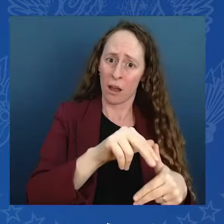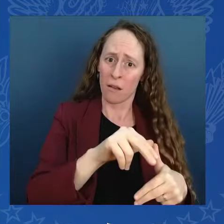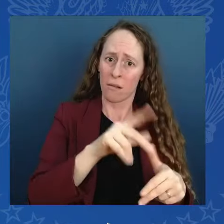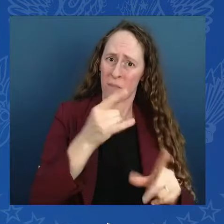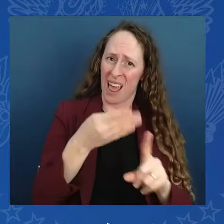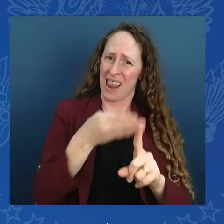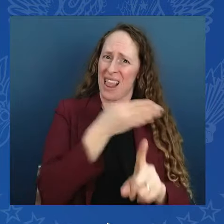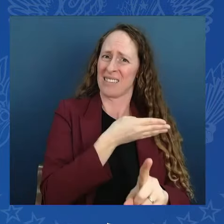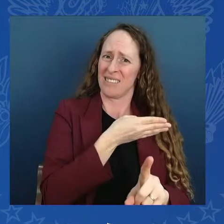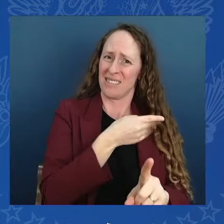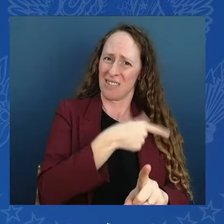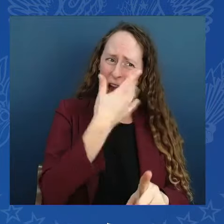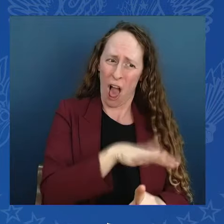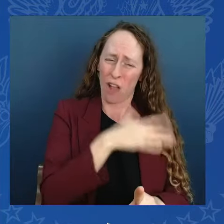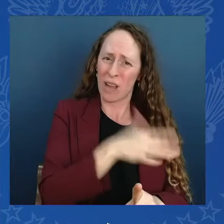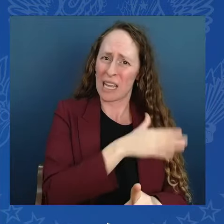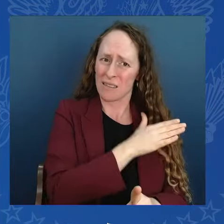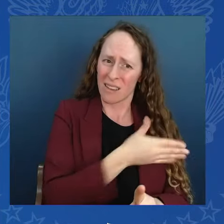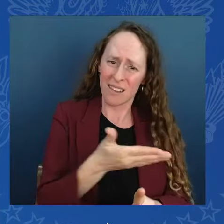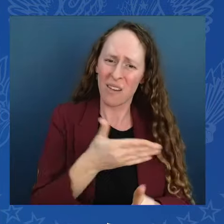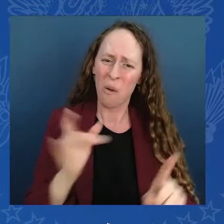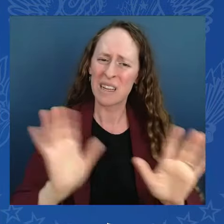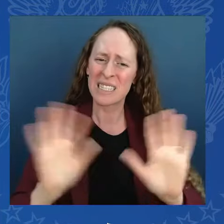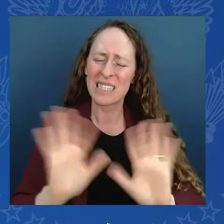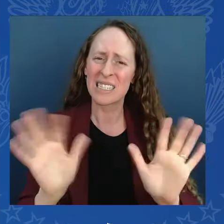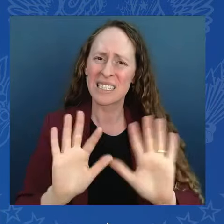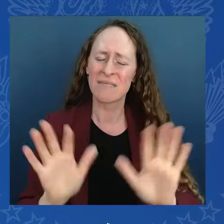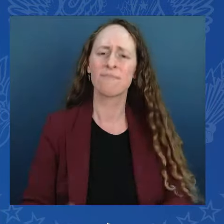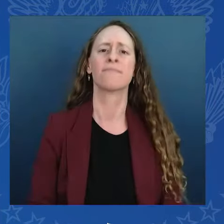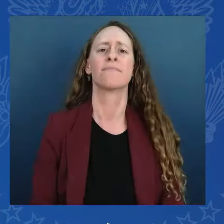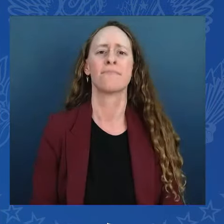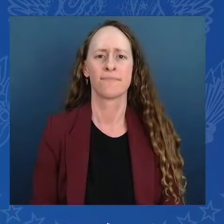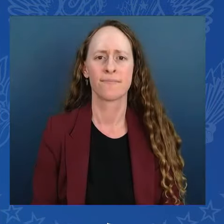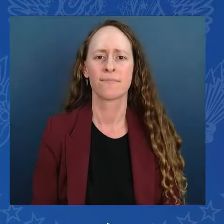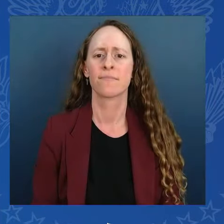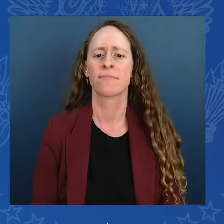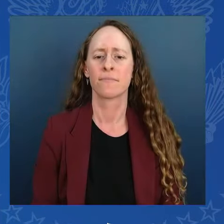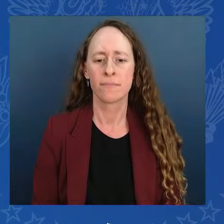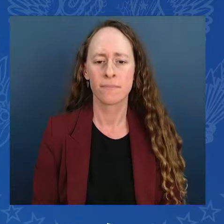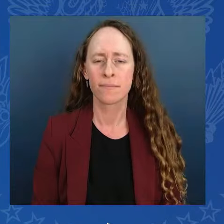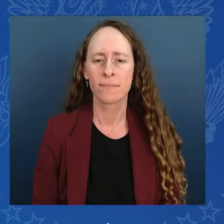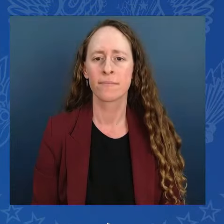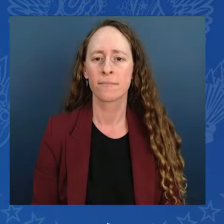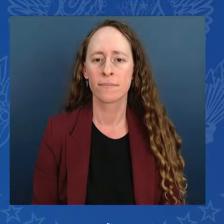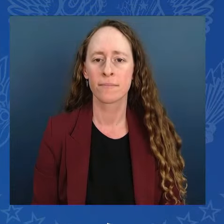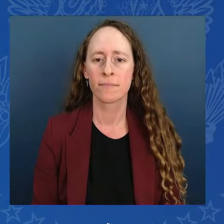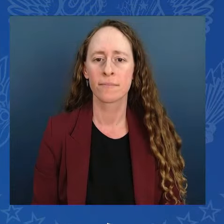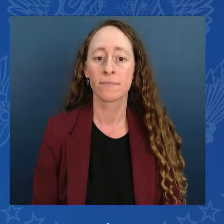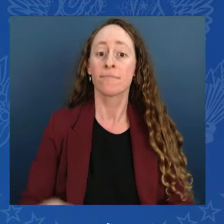So, folks, let me -- for this -- get to today's event. Shy, thank you for sharing your family's story.